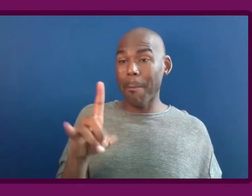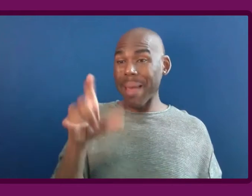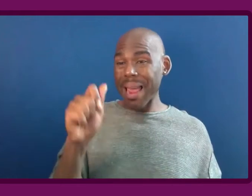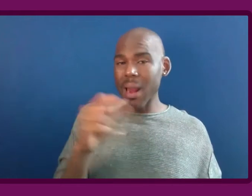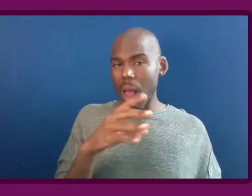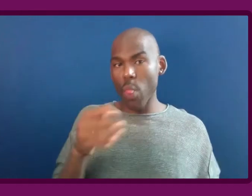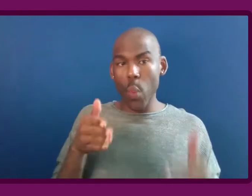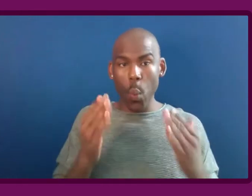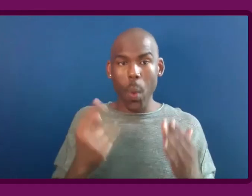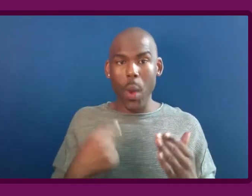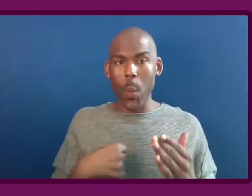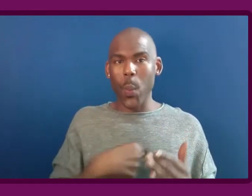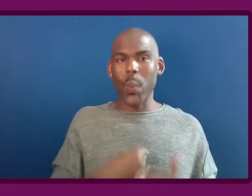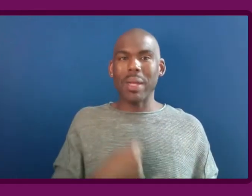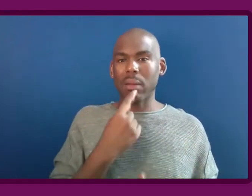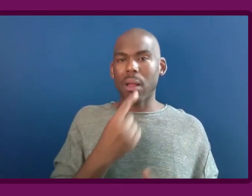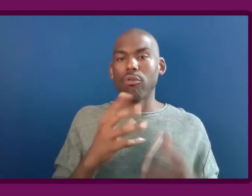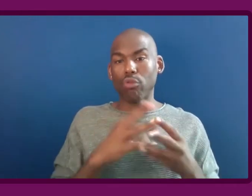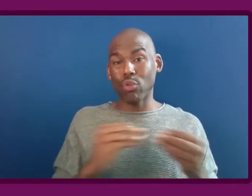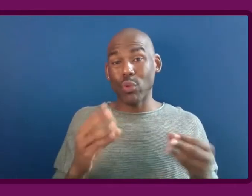and the way that we tell stories. Right? Ashley Inkumsah: